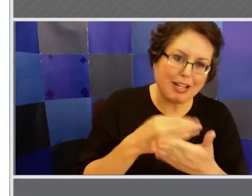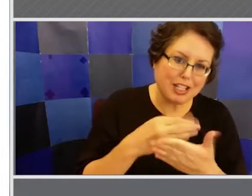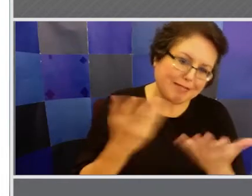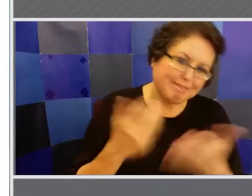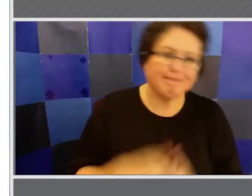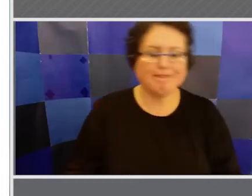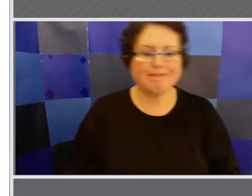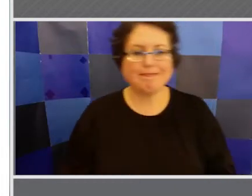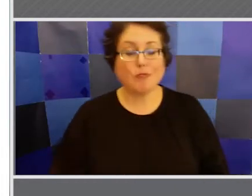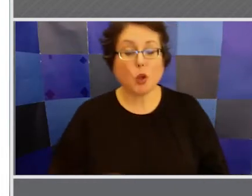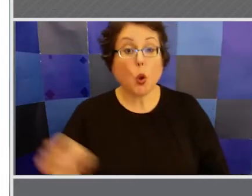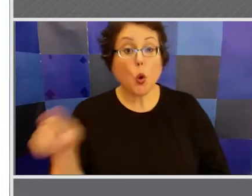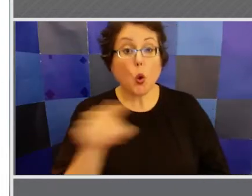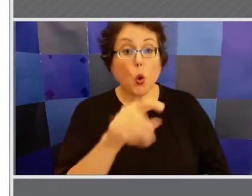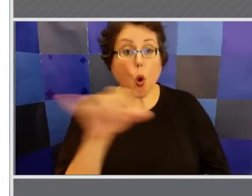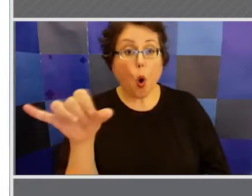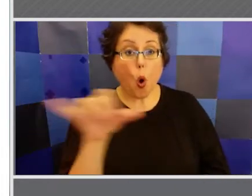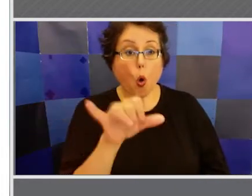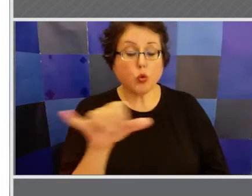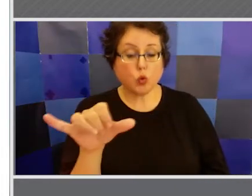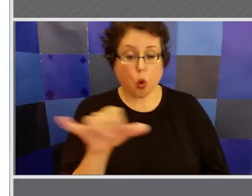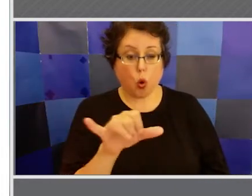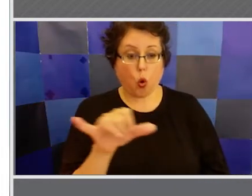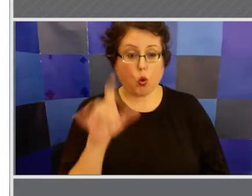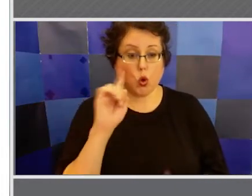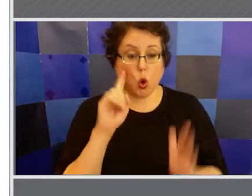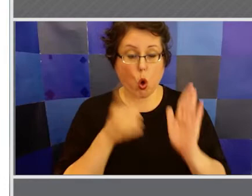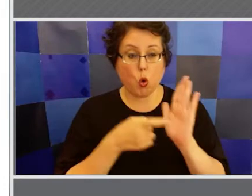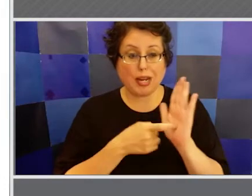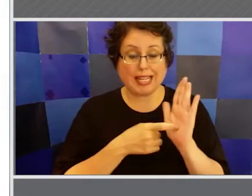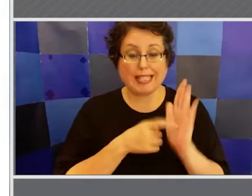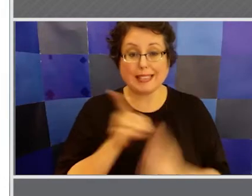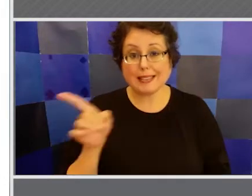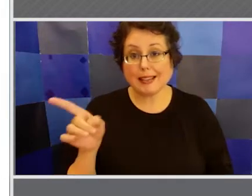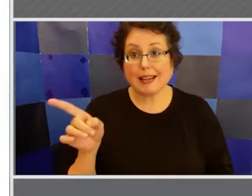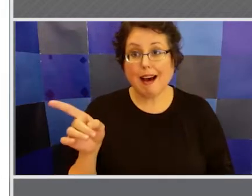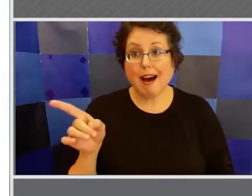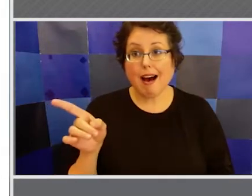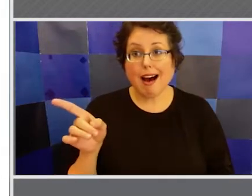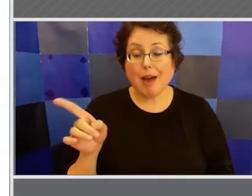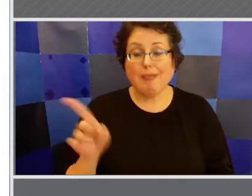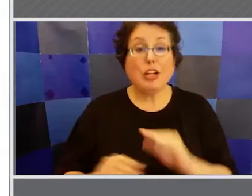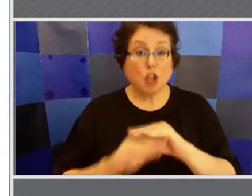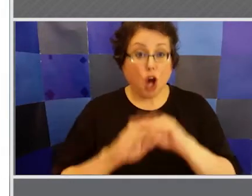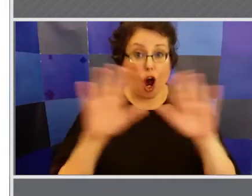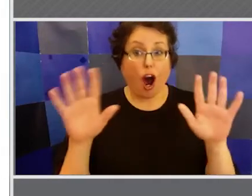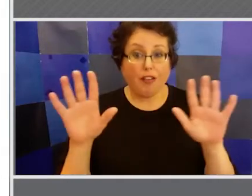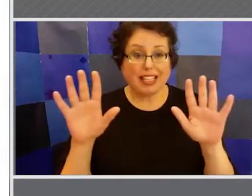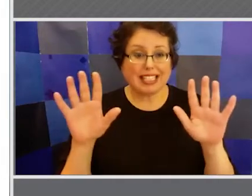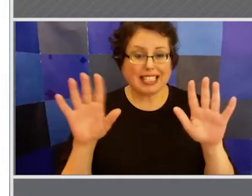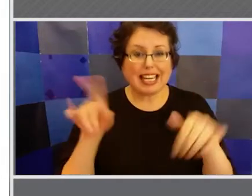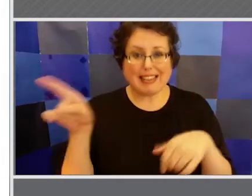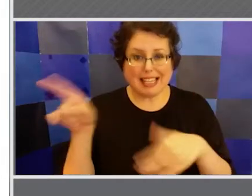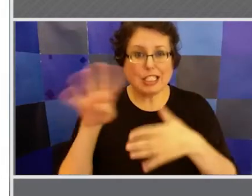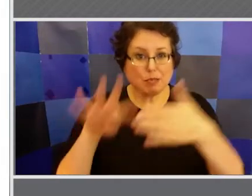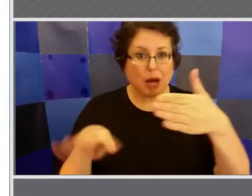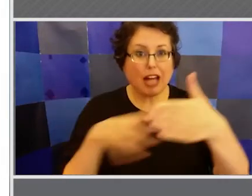You'll also notice that there is a, obviously, in the spreadsheet there's a heavier.